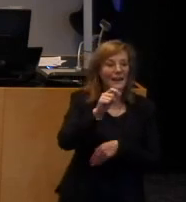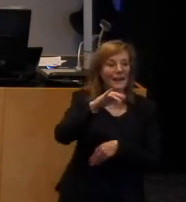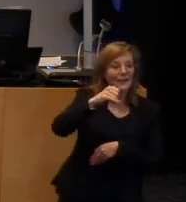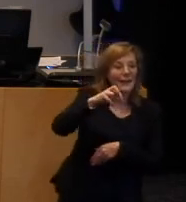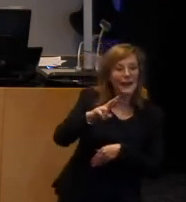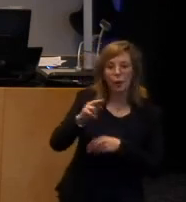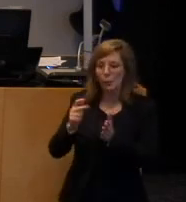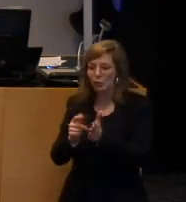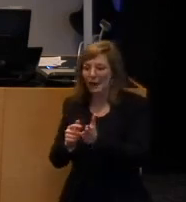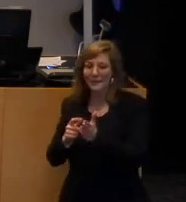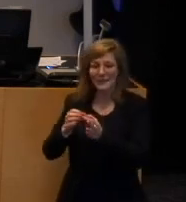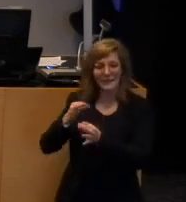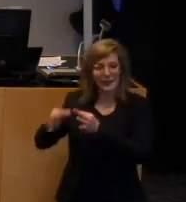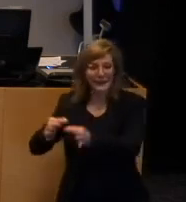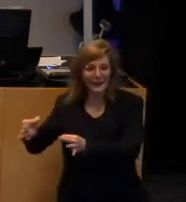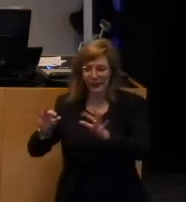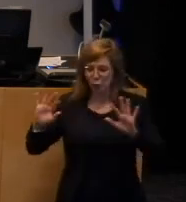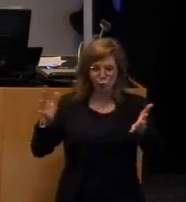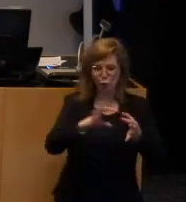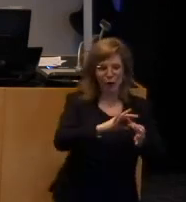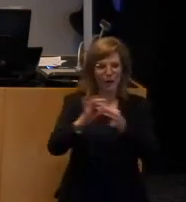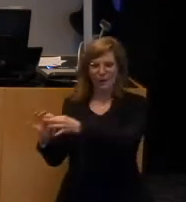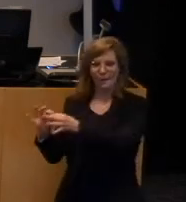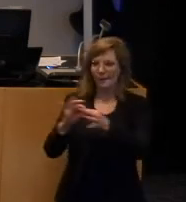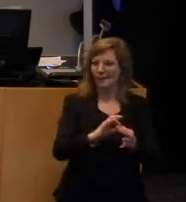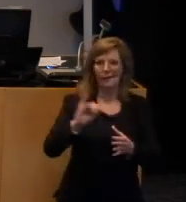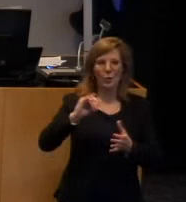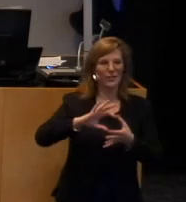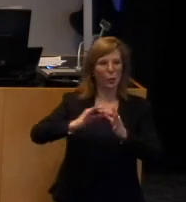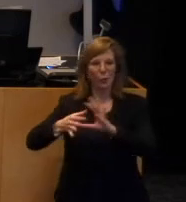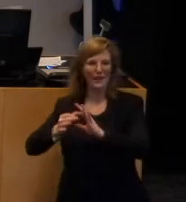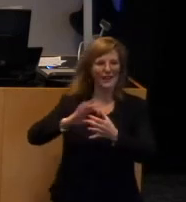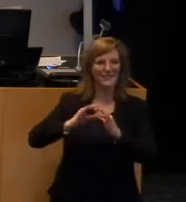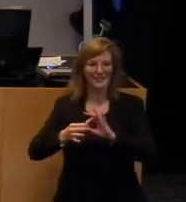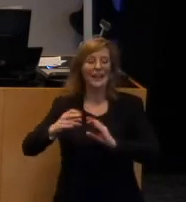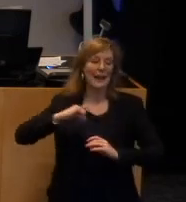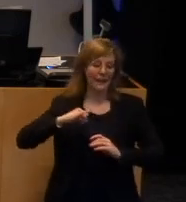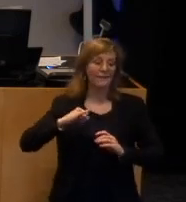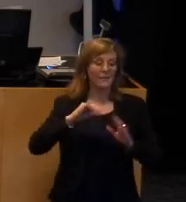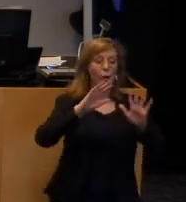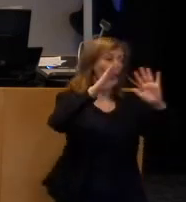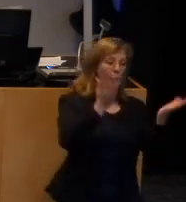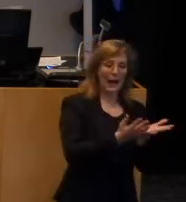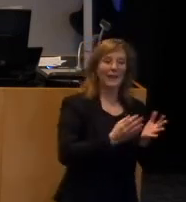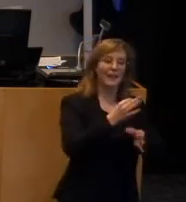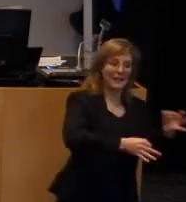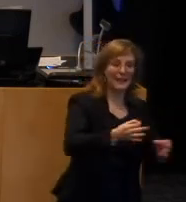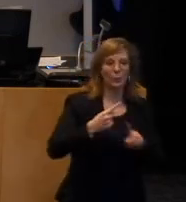And it confirms that there is a connection between the local and global strategies as has been suggested by Gambier.